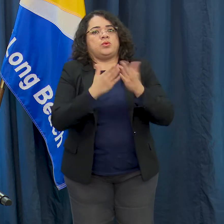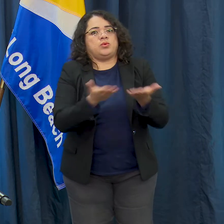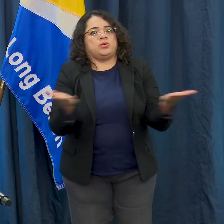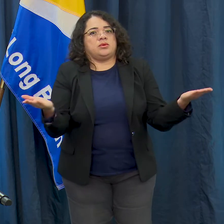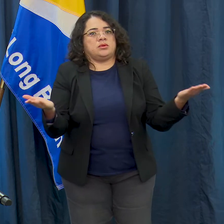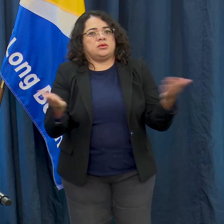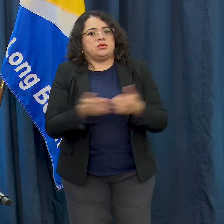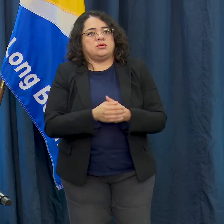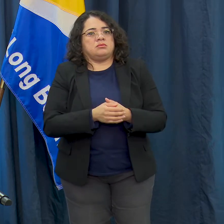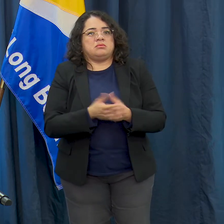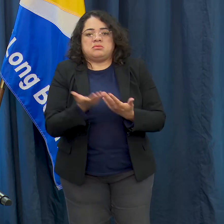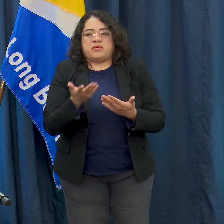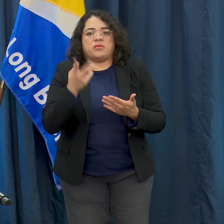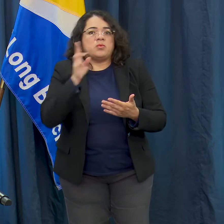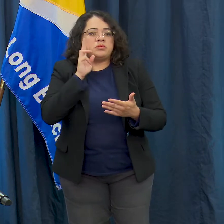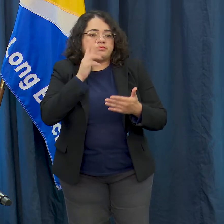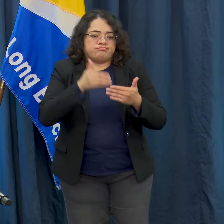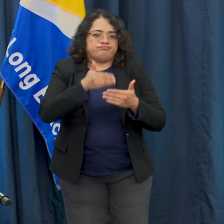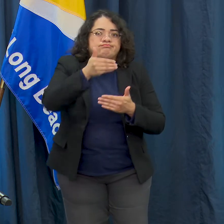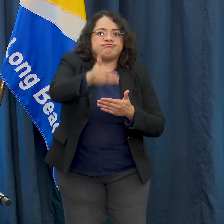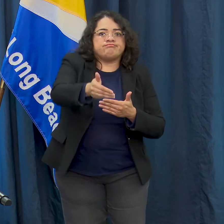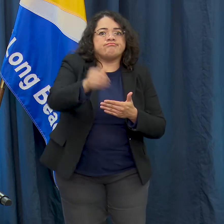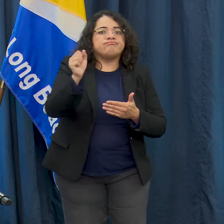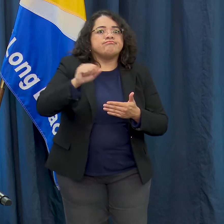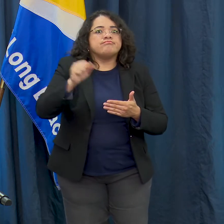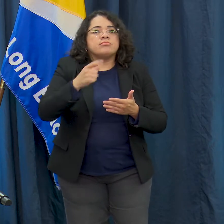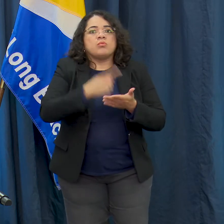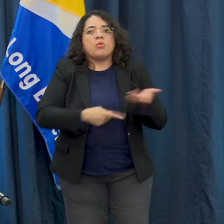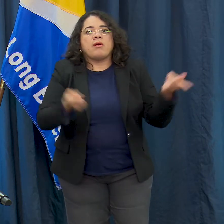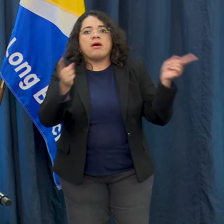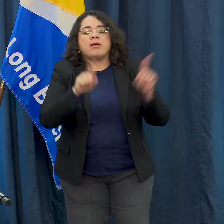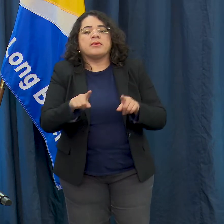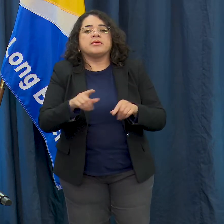next comes next and so I think there is gonna be a little bit of a pause